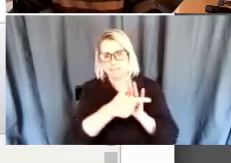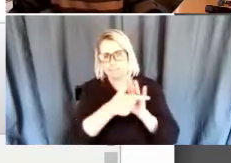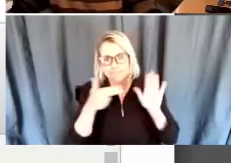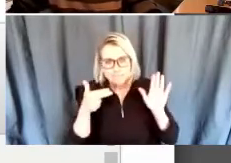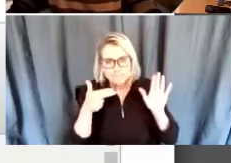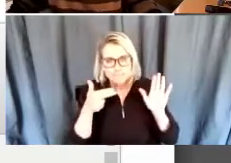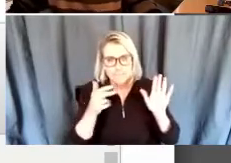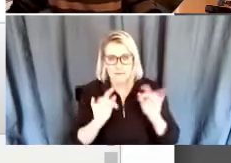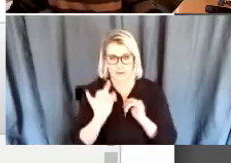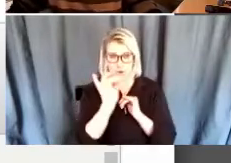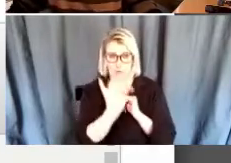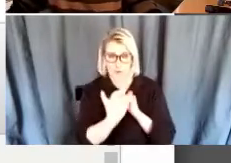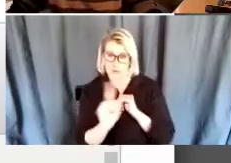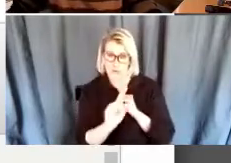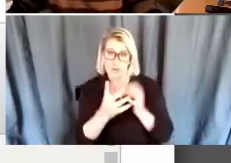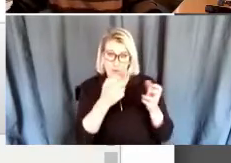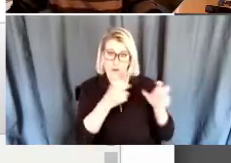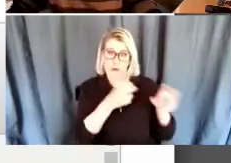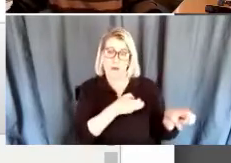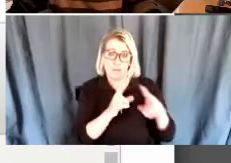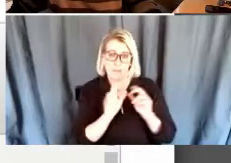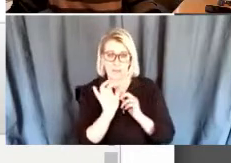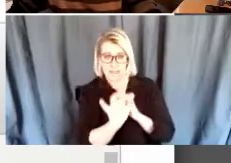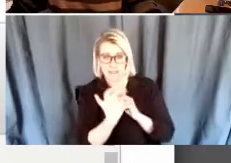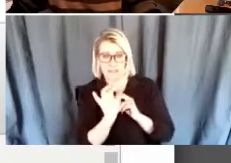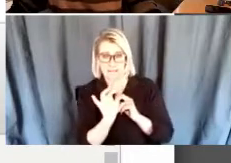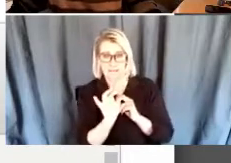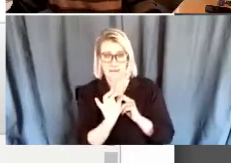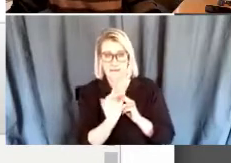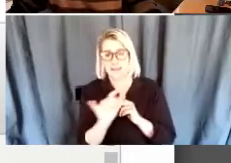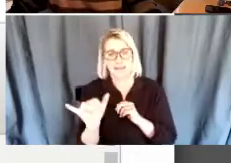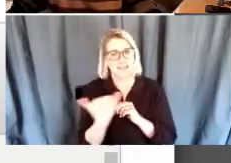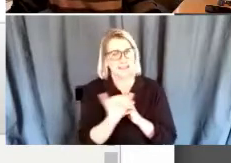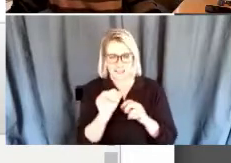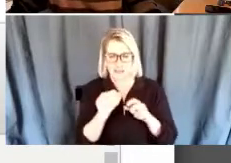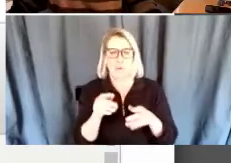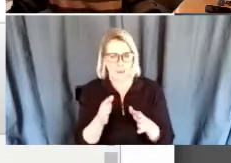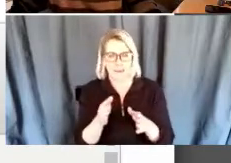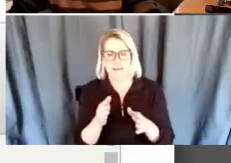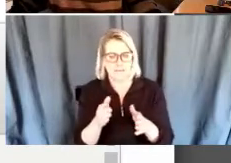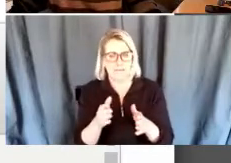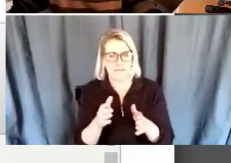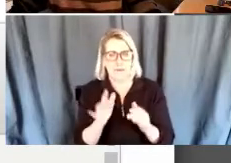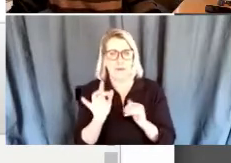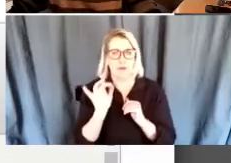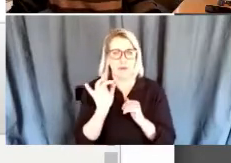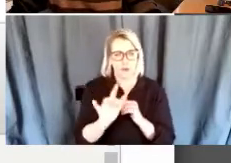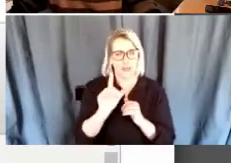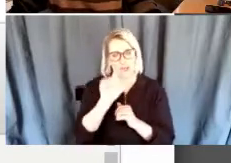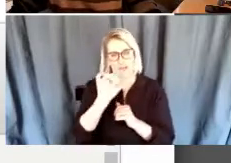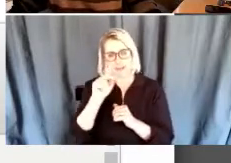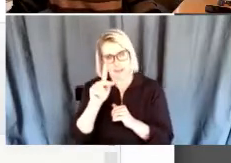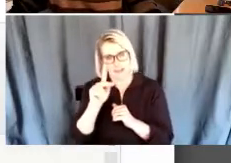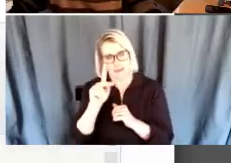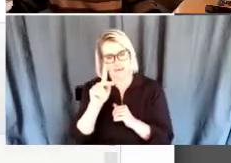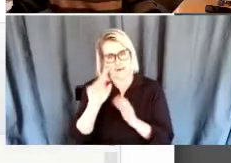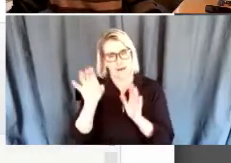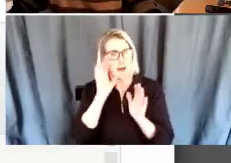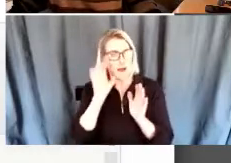where you want to upload. It is the same way. You click the LINK icon in the toolbar and